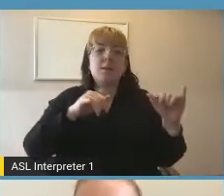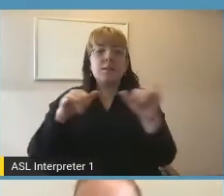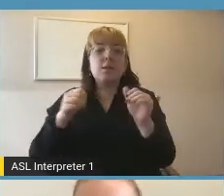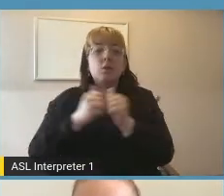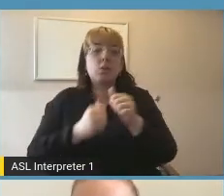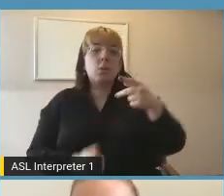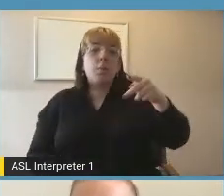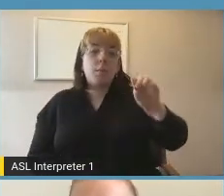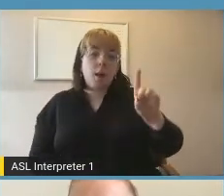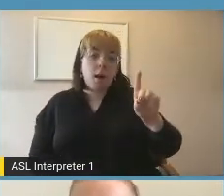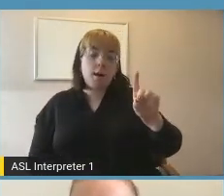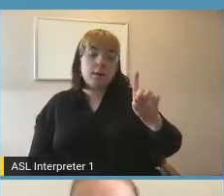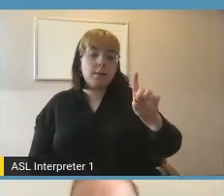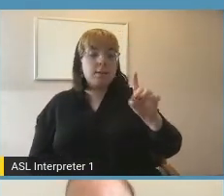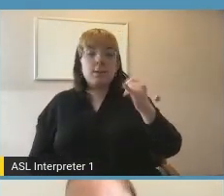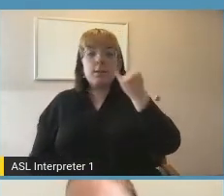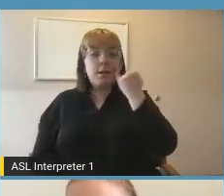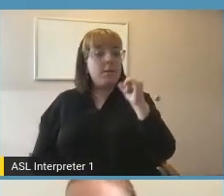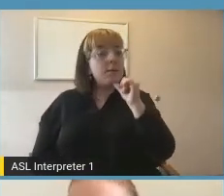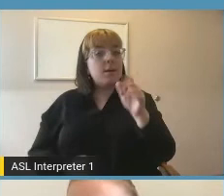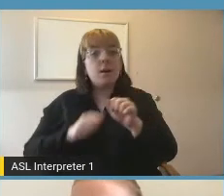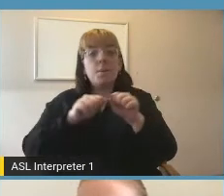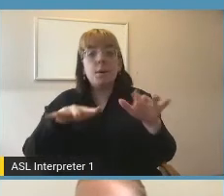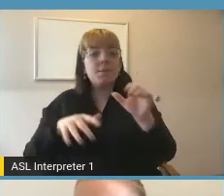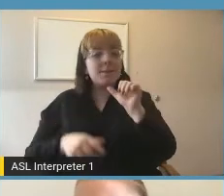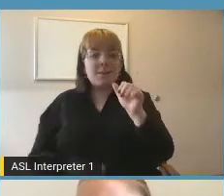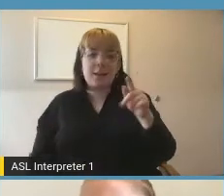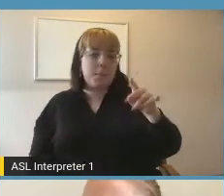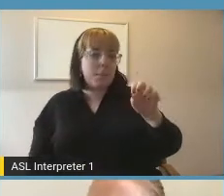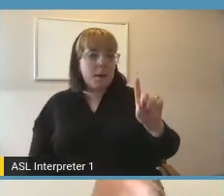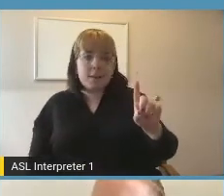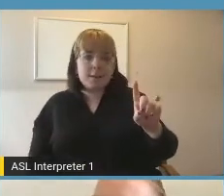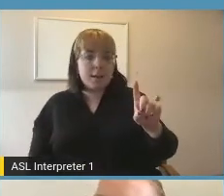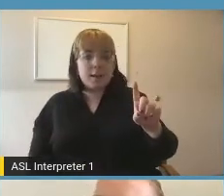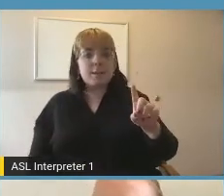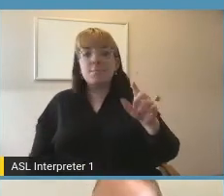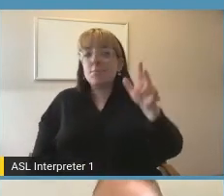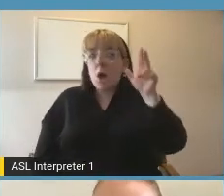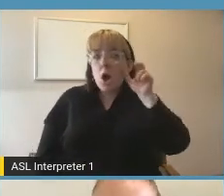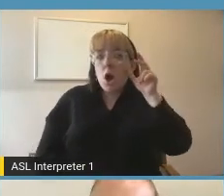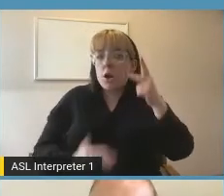where if you are not publishing, it is not a podcast. It's an audio program on your computer.